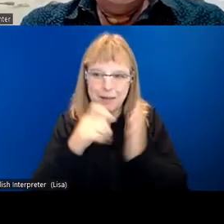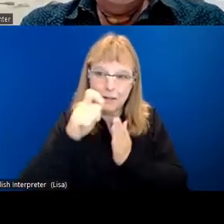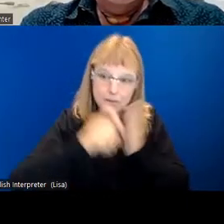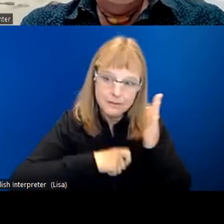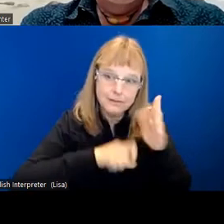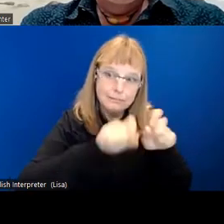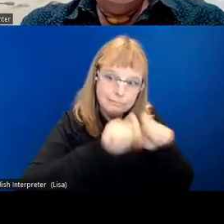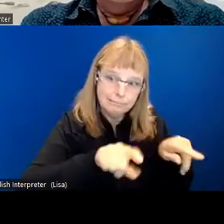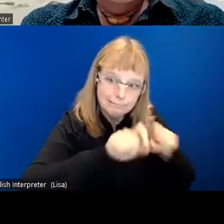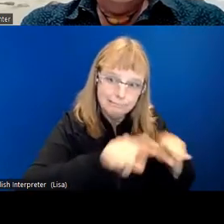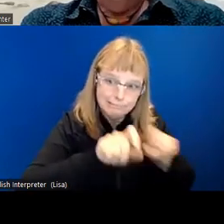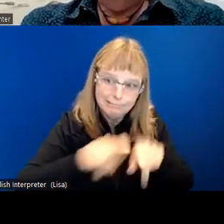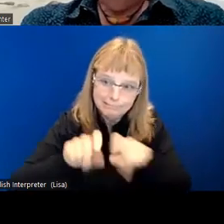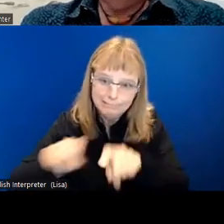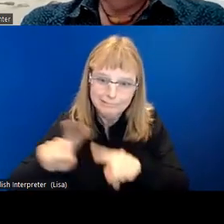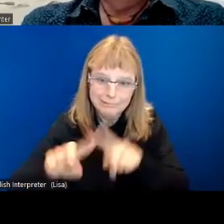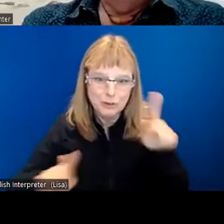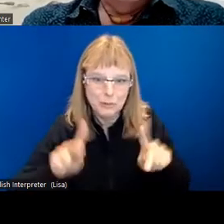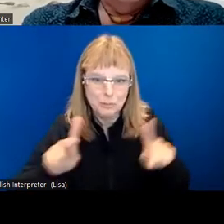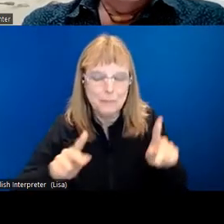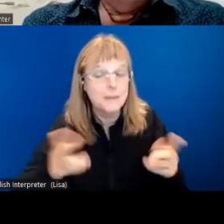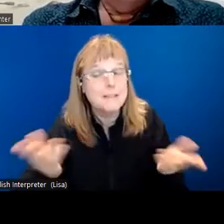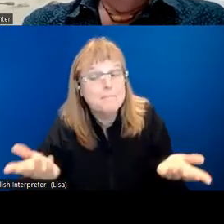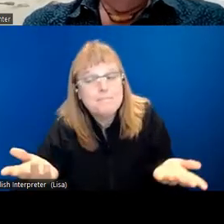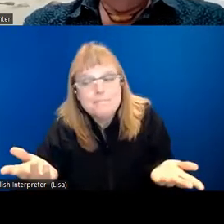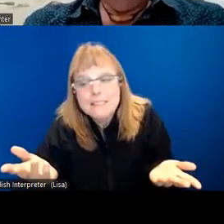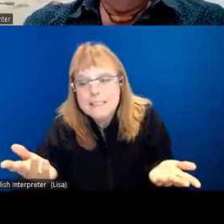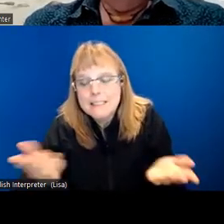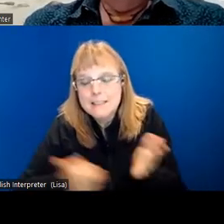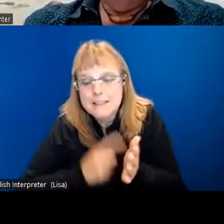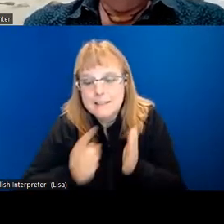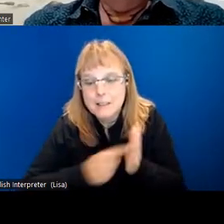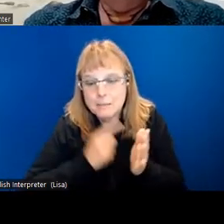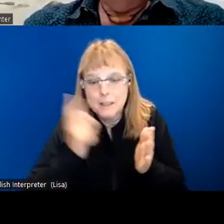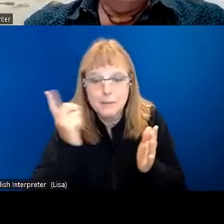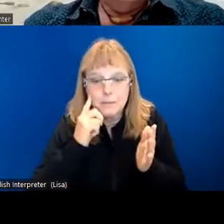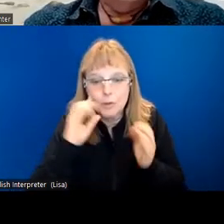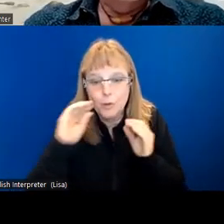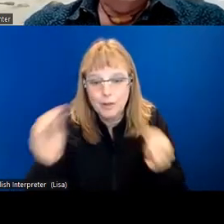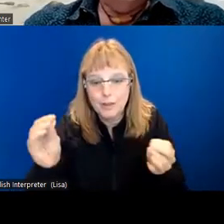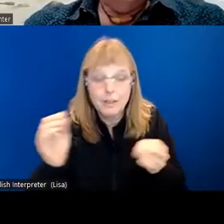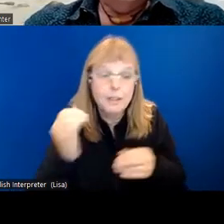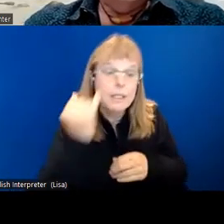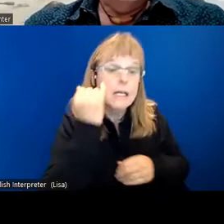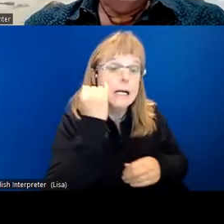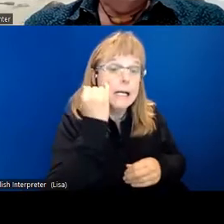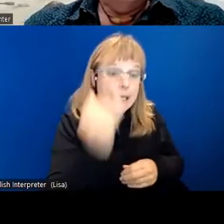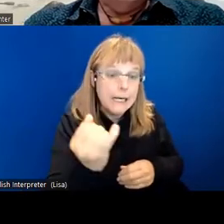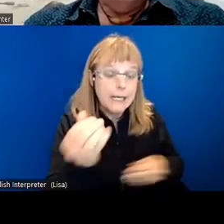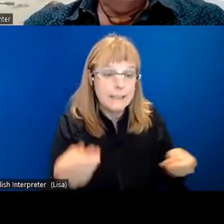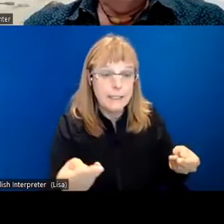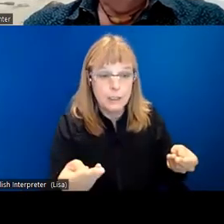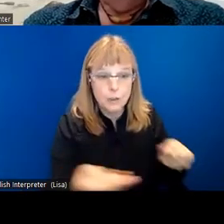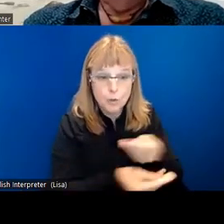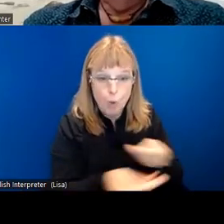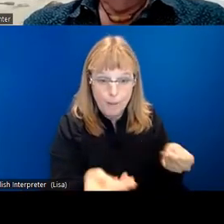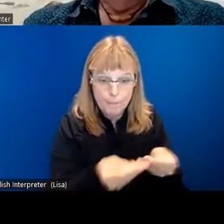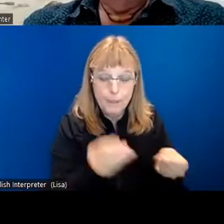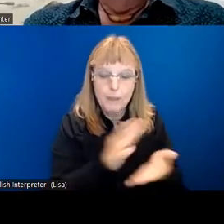and sometimes you don't hear anything, and Idea Swap is a really nice time to introduce yourself